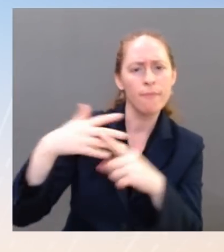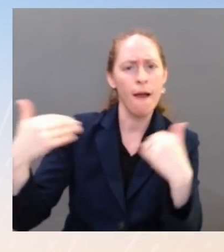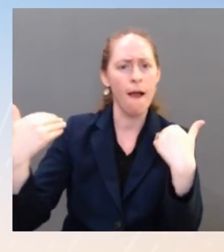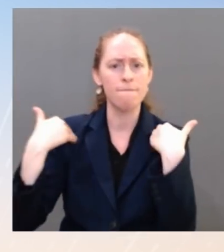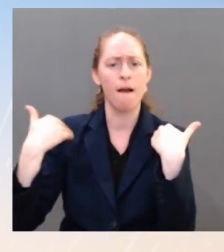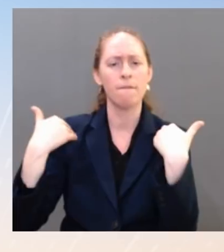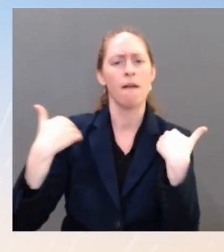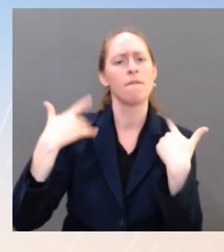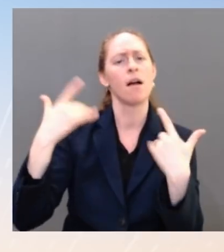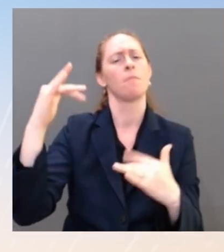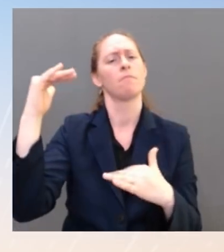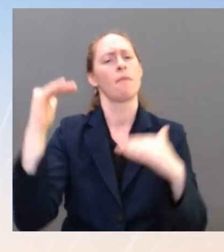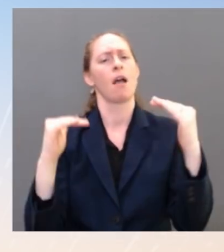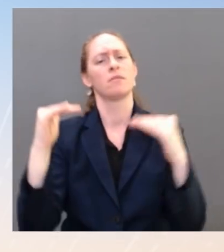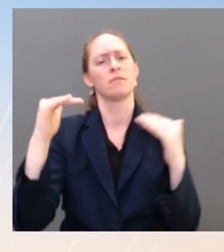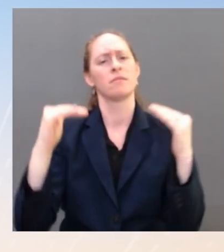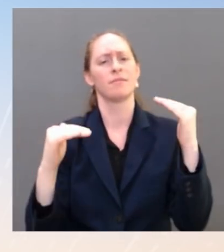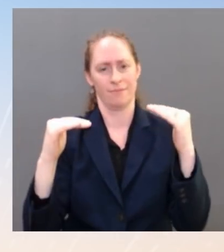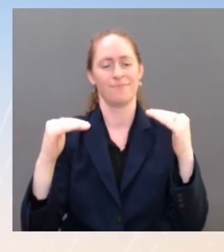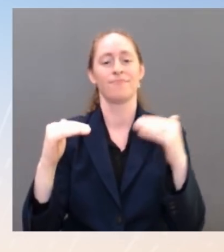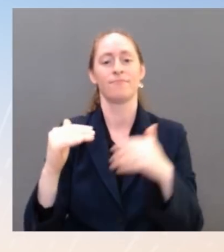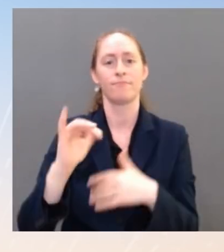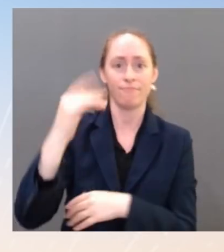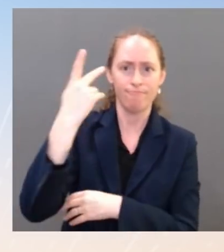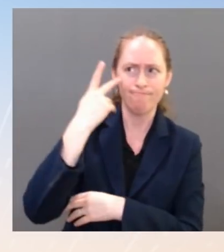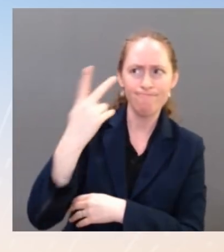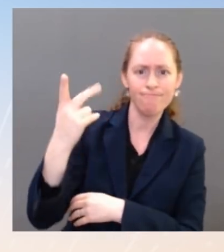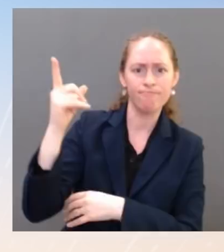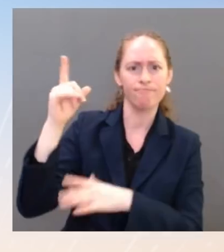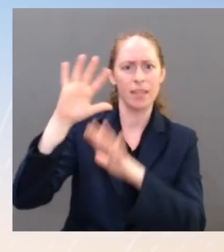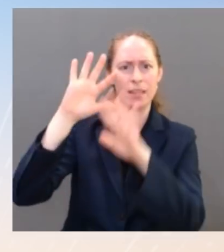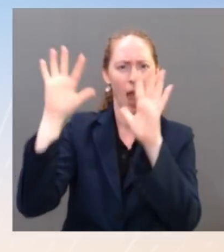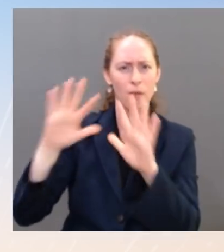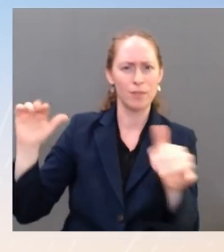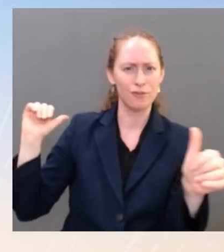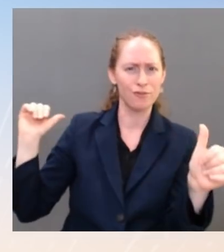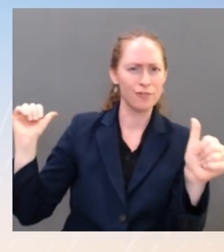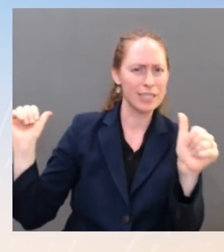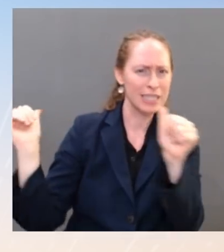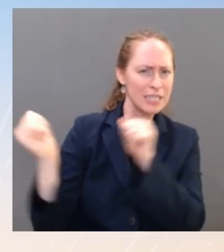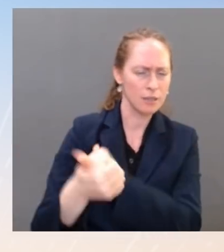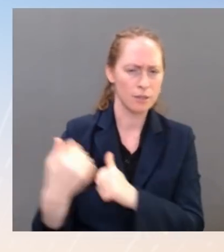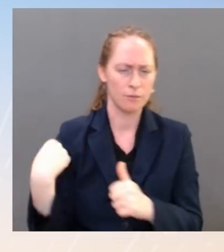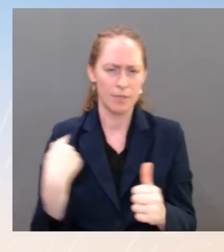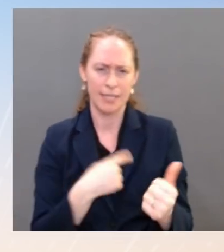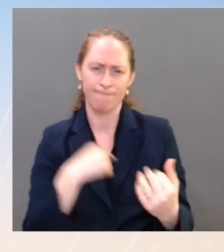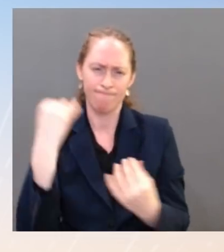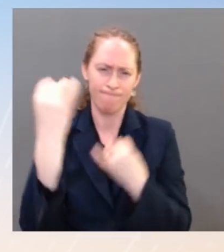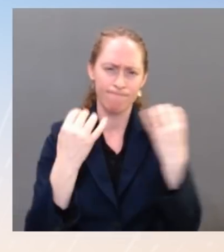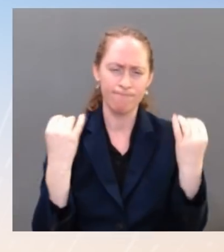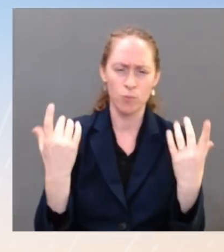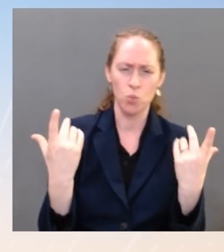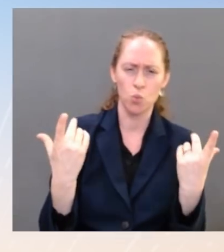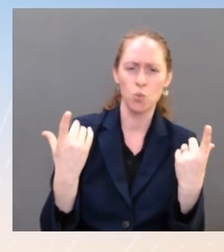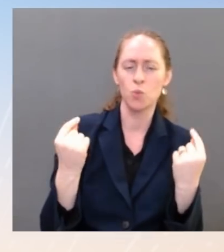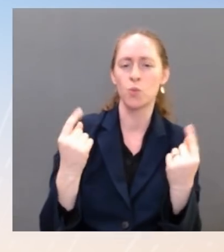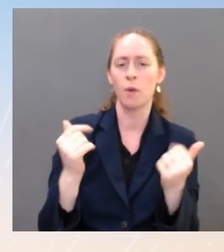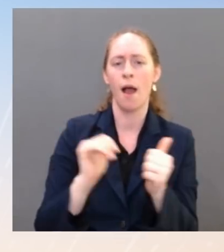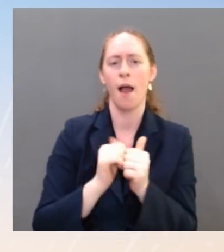As climate fueled extreme weather events continue to worsen through the country, the bipartisan infrastructure law makes historic investments